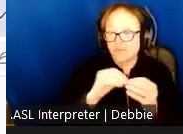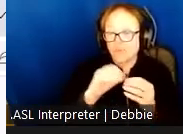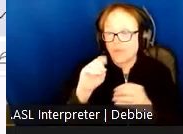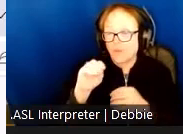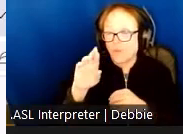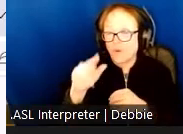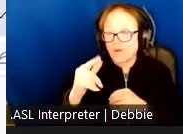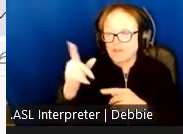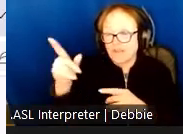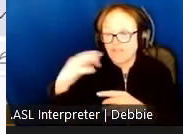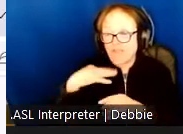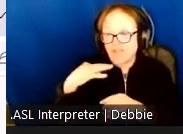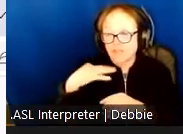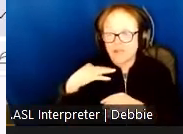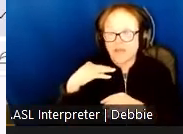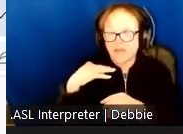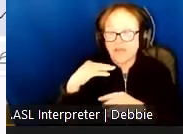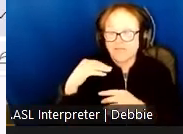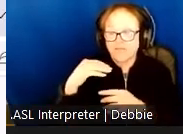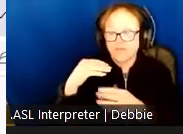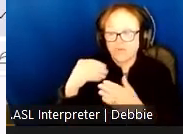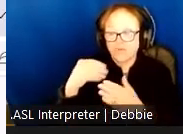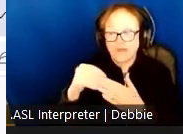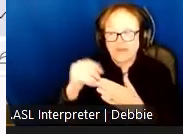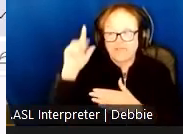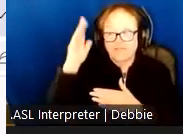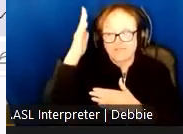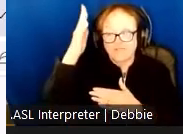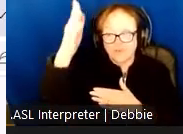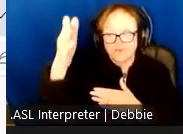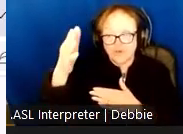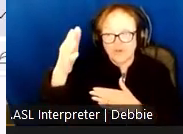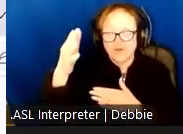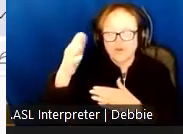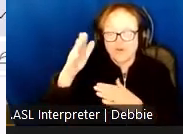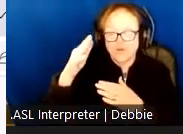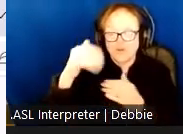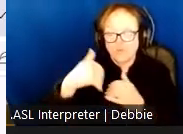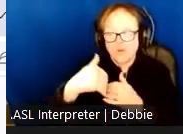funding through Mid Atlantic Arts in the future. I’ve already registered with an email address